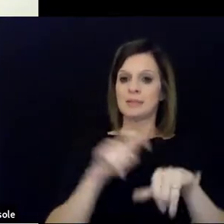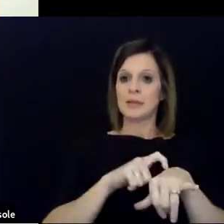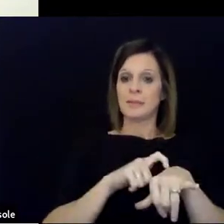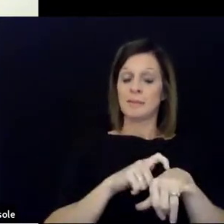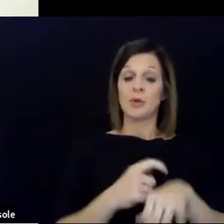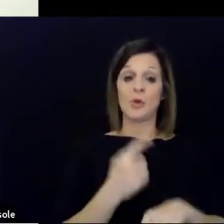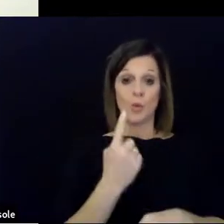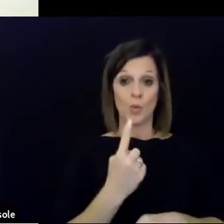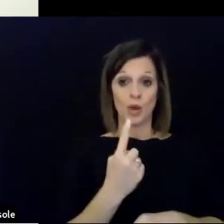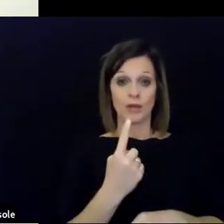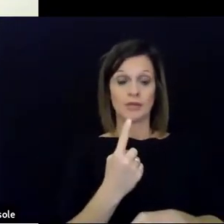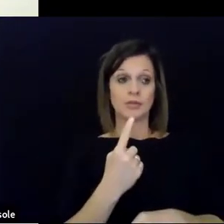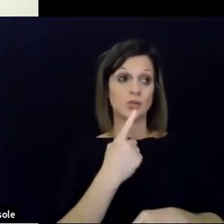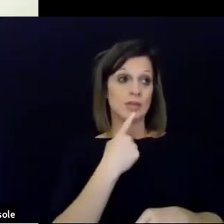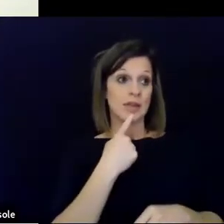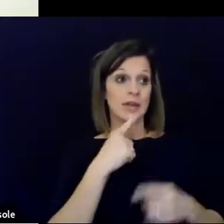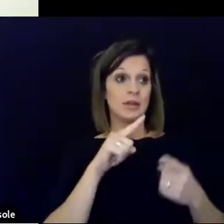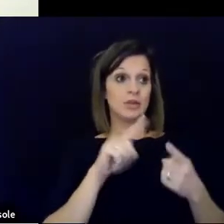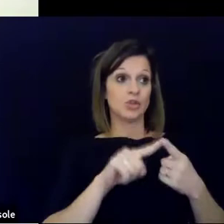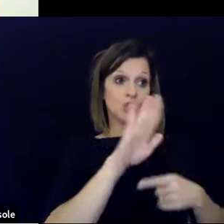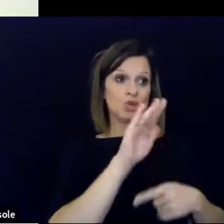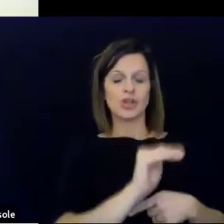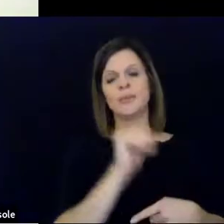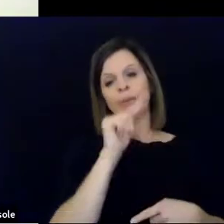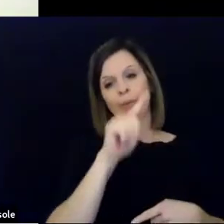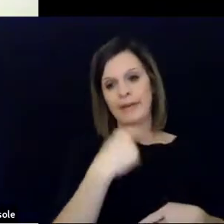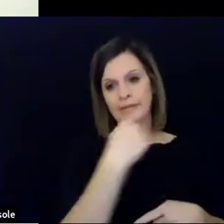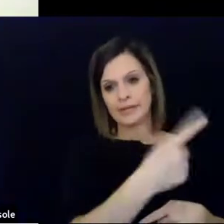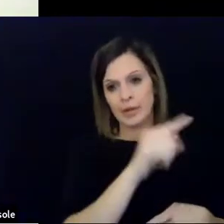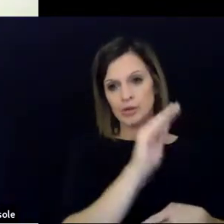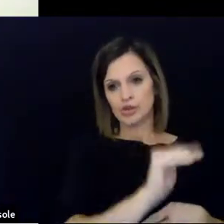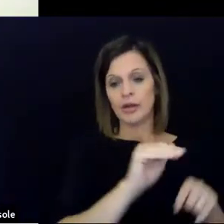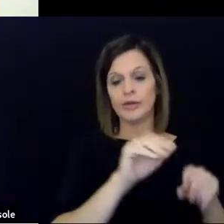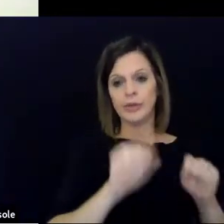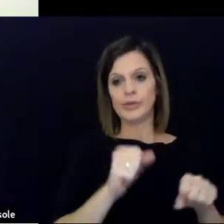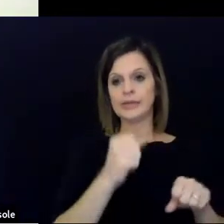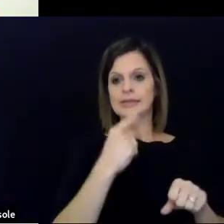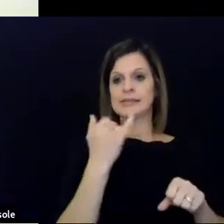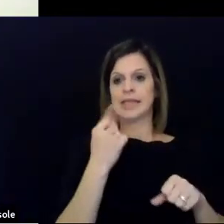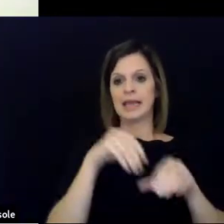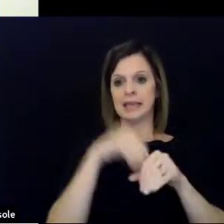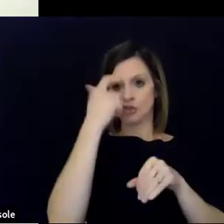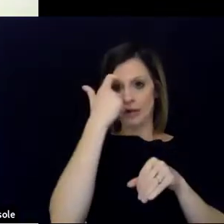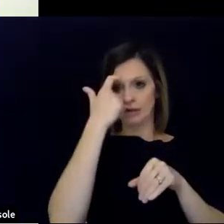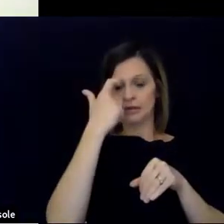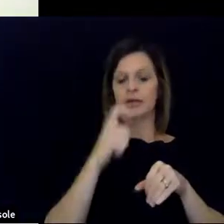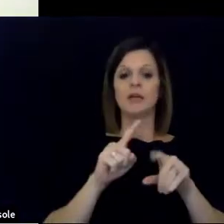you don't have to say it to you, you can say it in your head, but if you never get any different, if you never get any better,